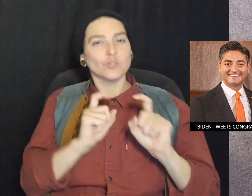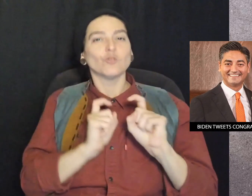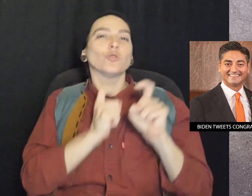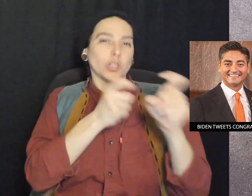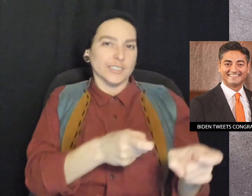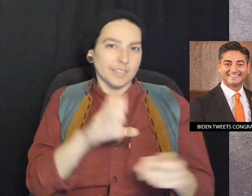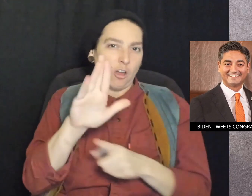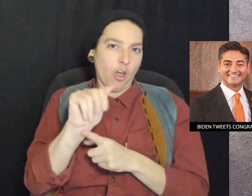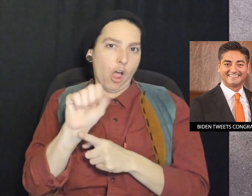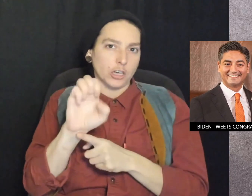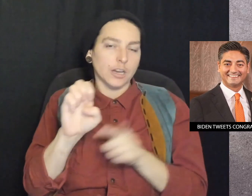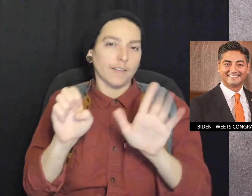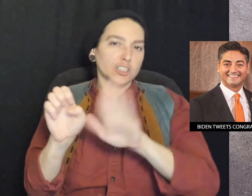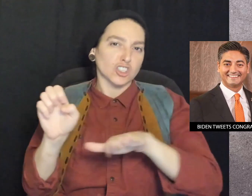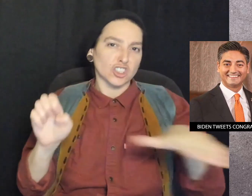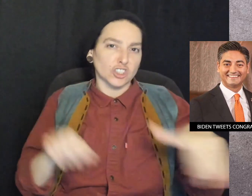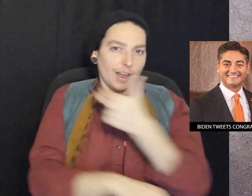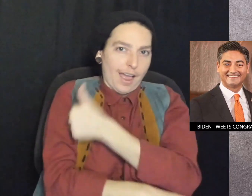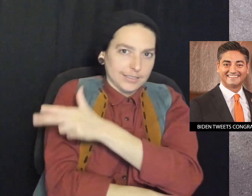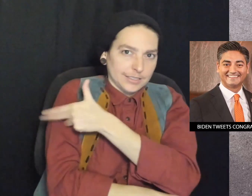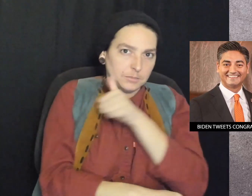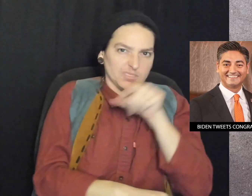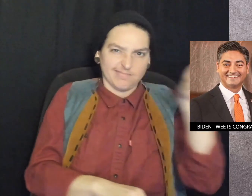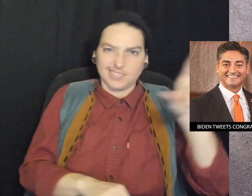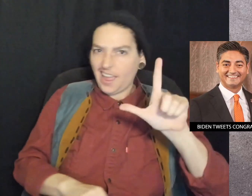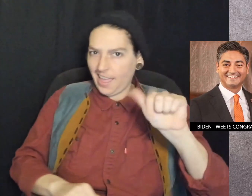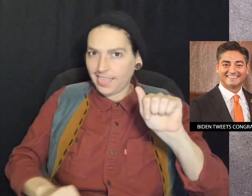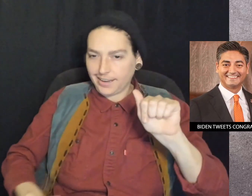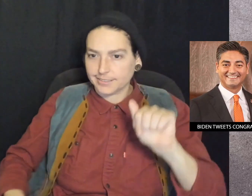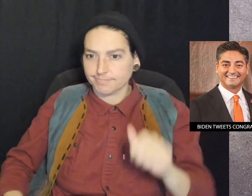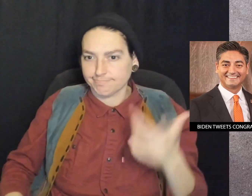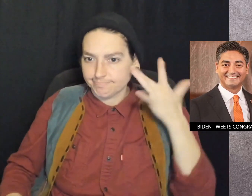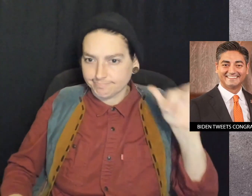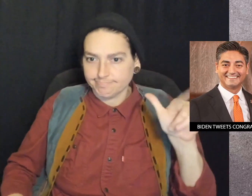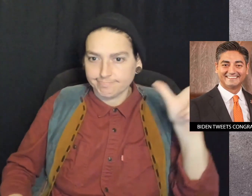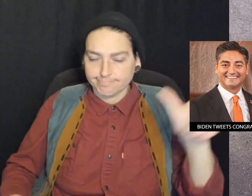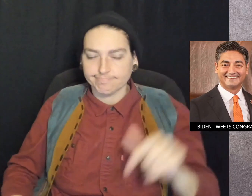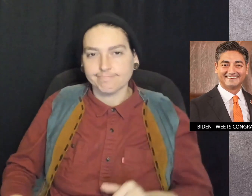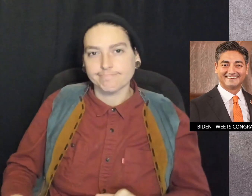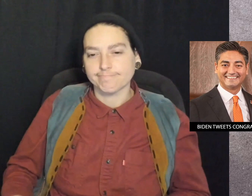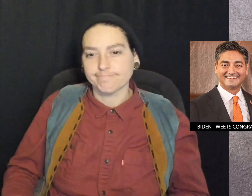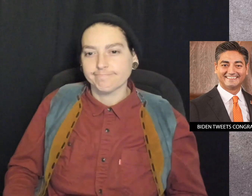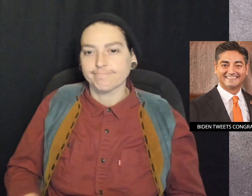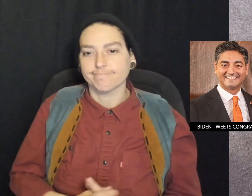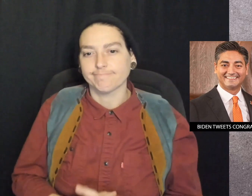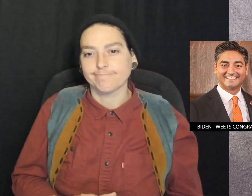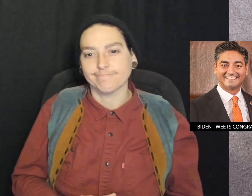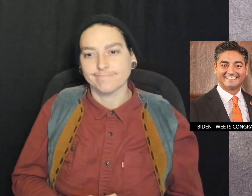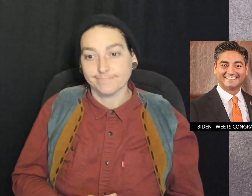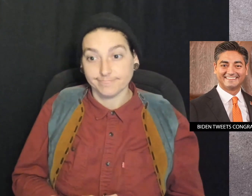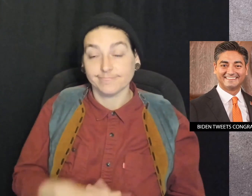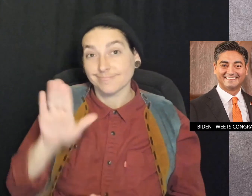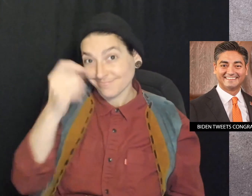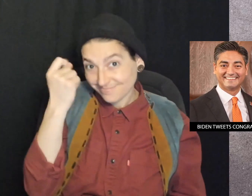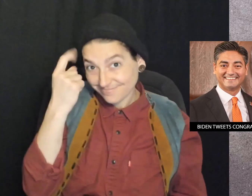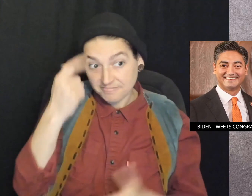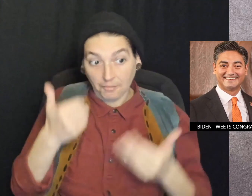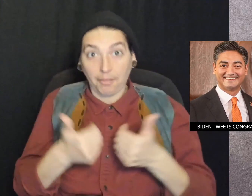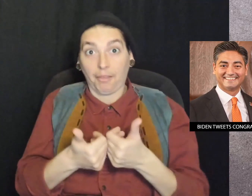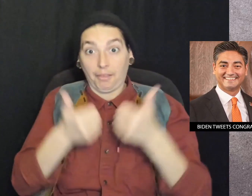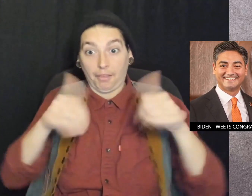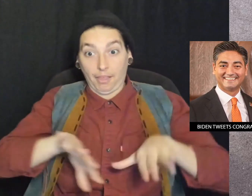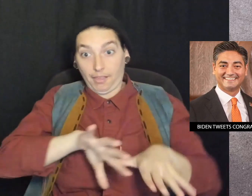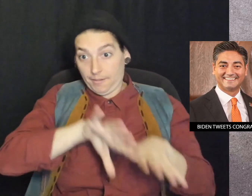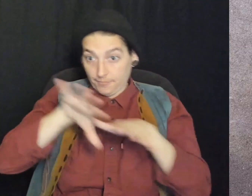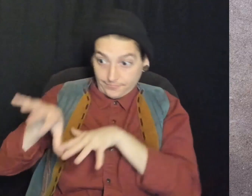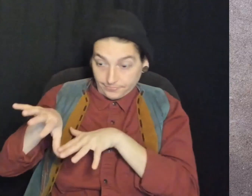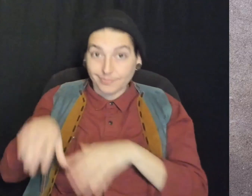he also has to donate to the pediatric hospital in Los Angeles